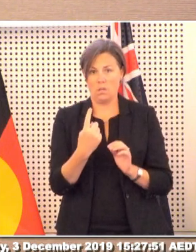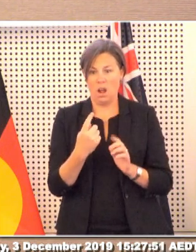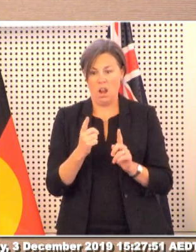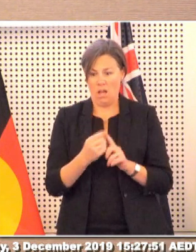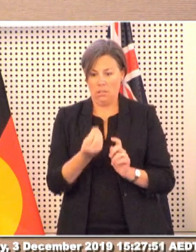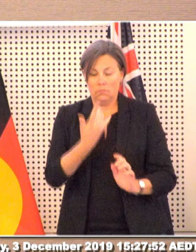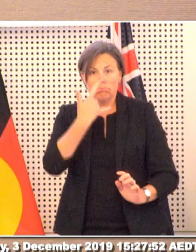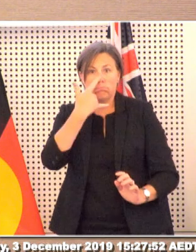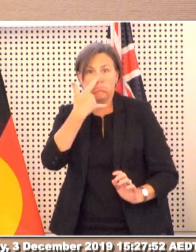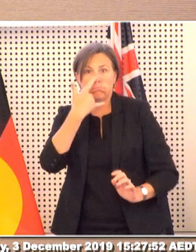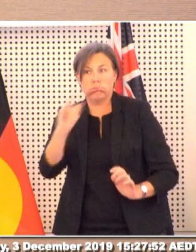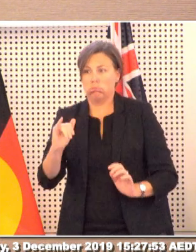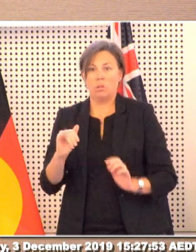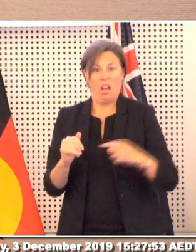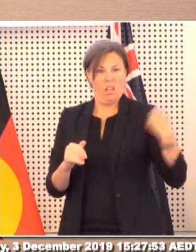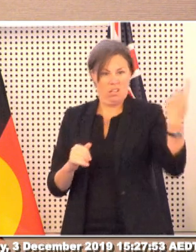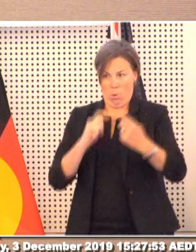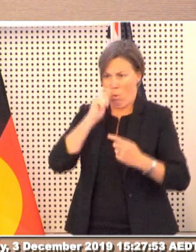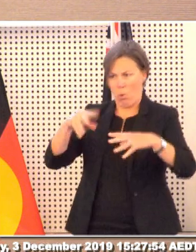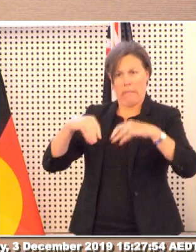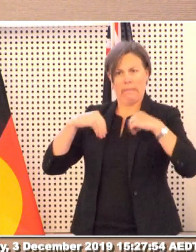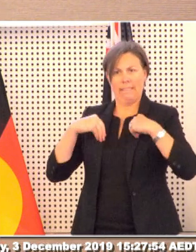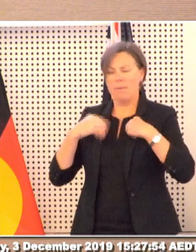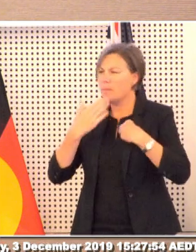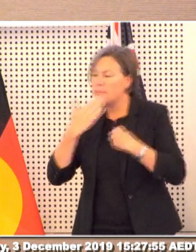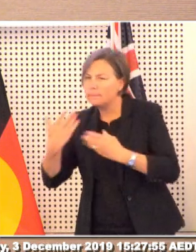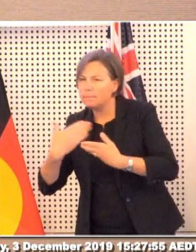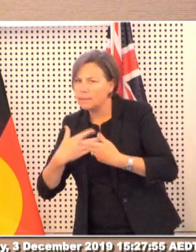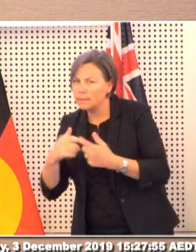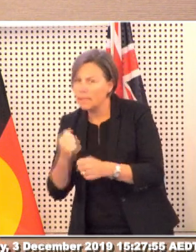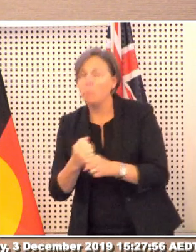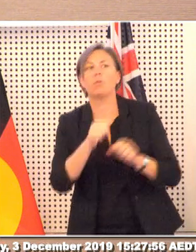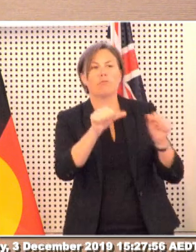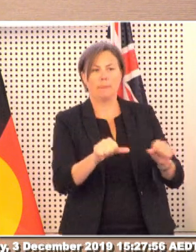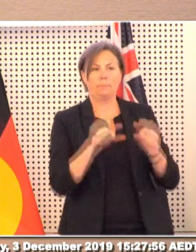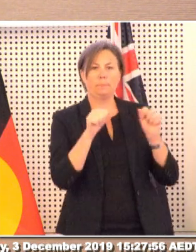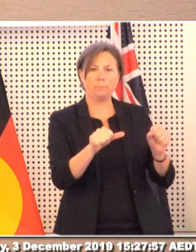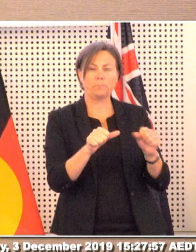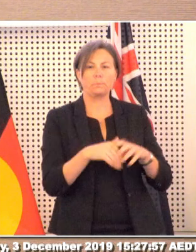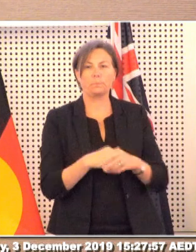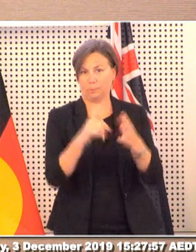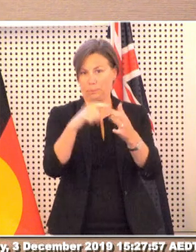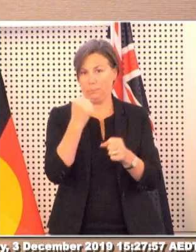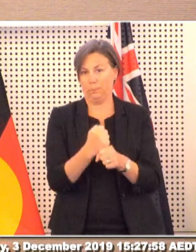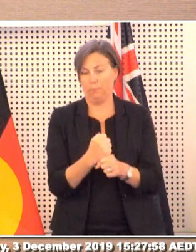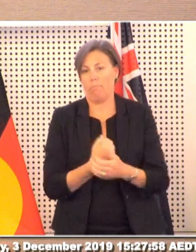mentioned them specifically. Okay. Would you like to mention them? So the examples I give at paragraph 62, a person has to use a bucket